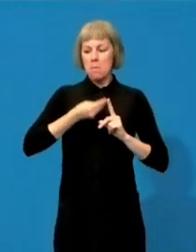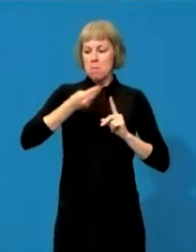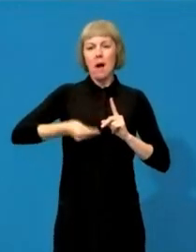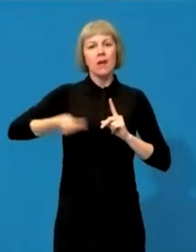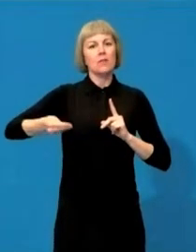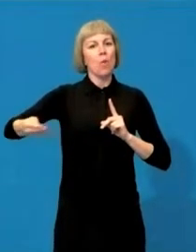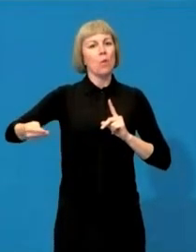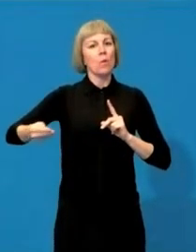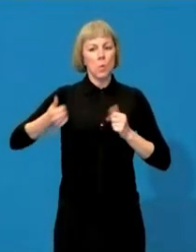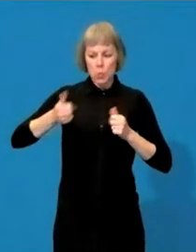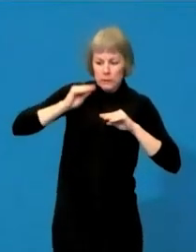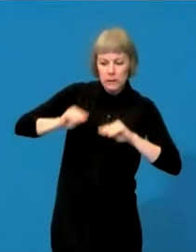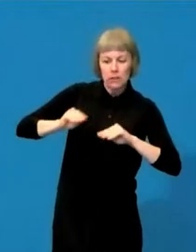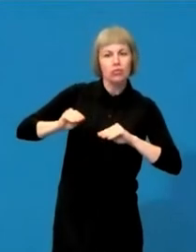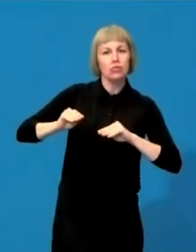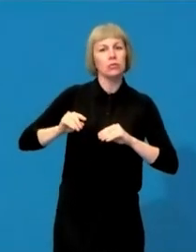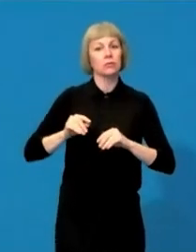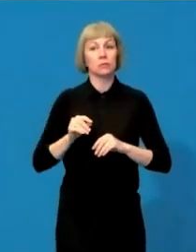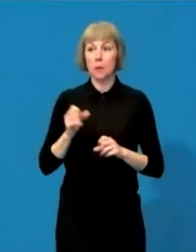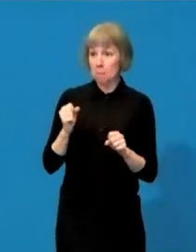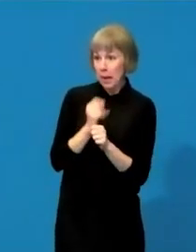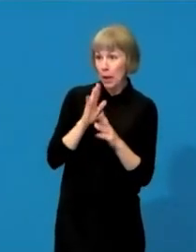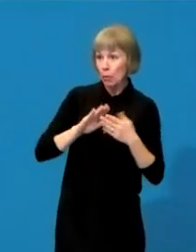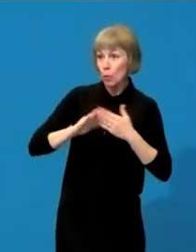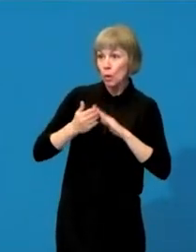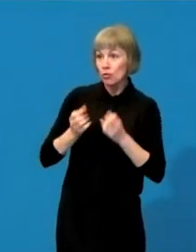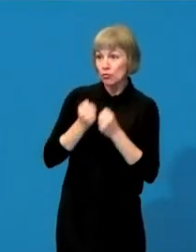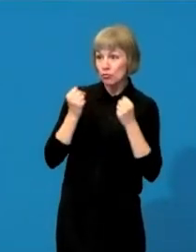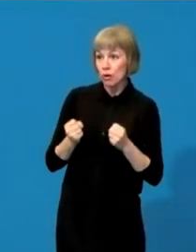Yeah, well 10 men, you know, are worth more than one.